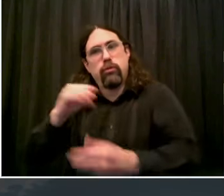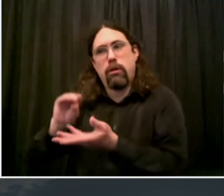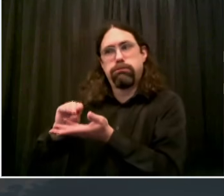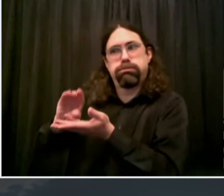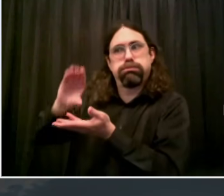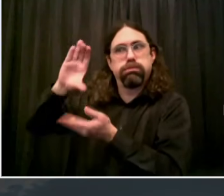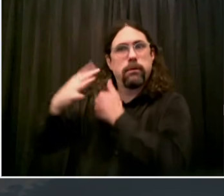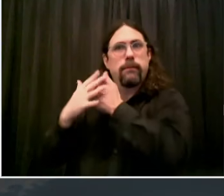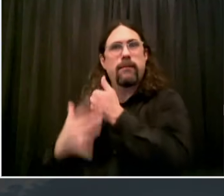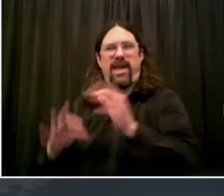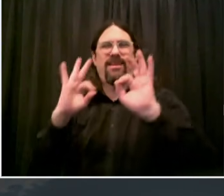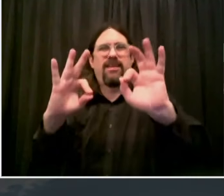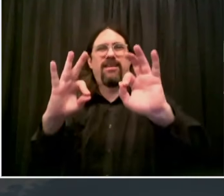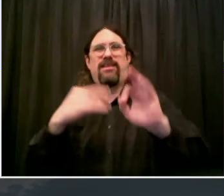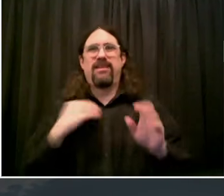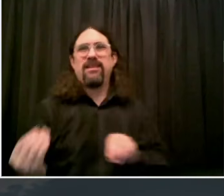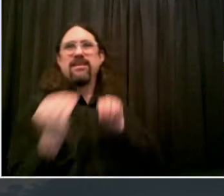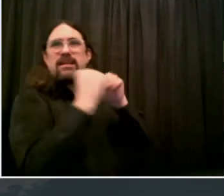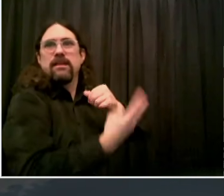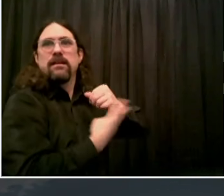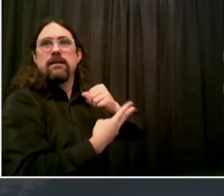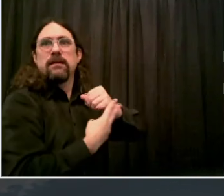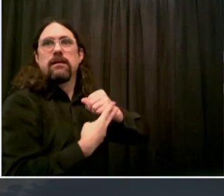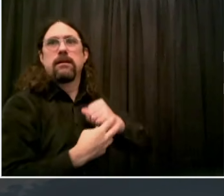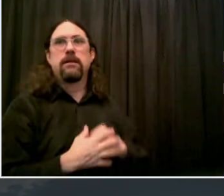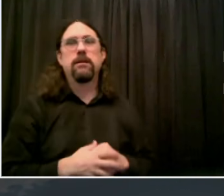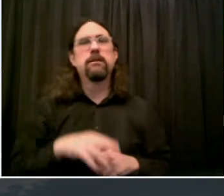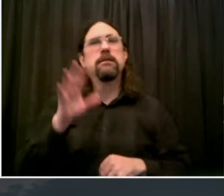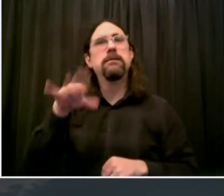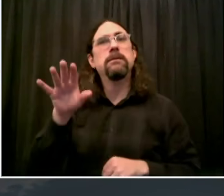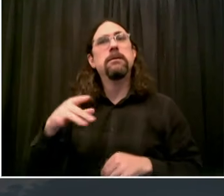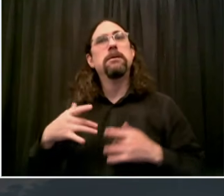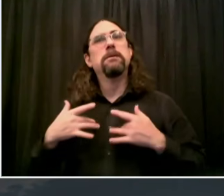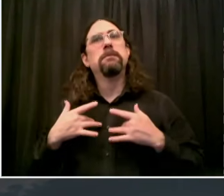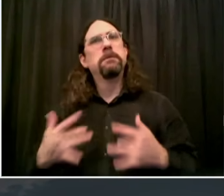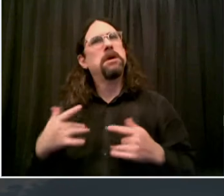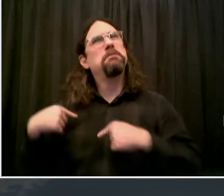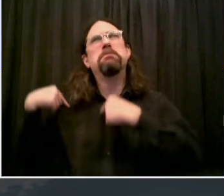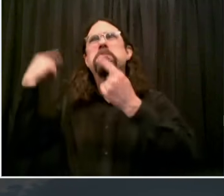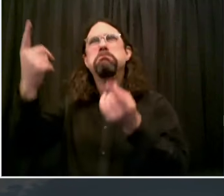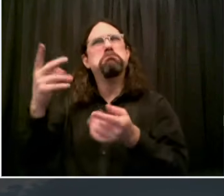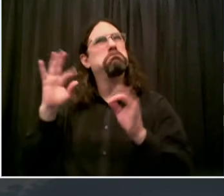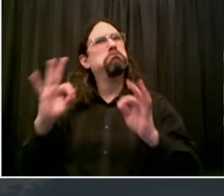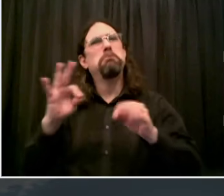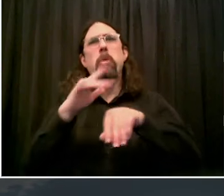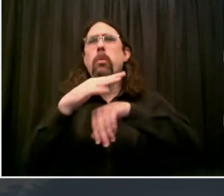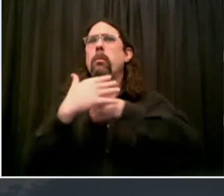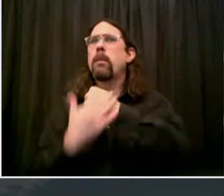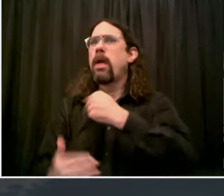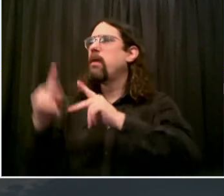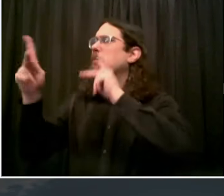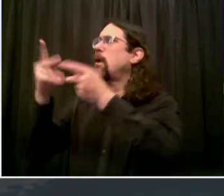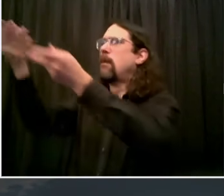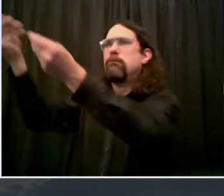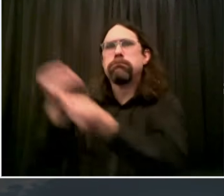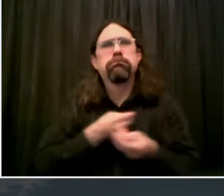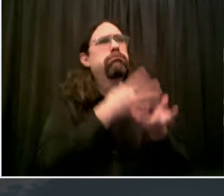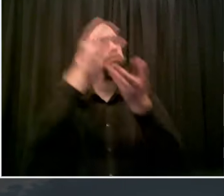TRADITIONALLY IN A REGULAR YEAR WHEN PEOPLE GATHER TOGETHER, COMPANIES AND ORGANIZATIONS, THERE'S BLOOD DRIVES.